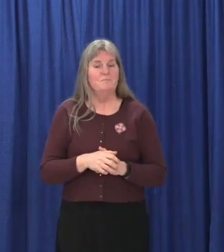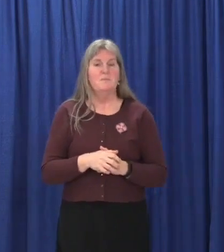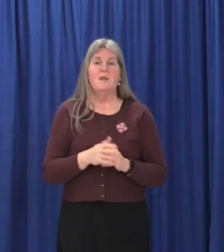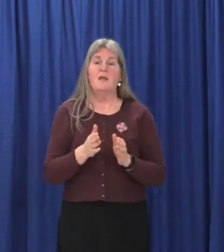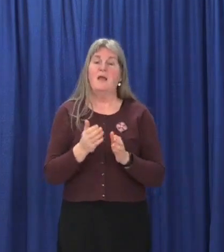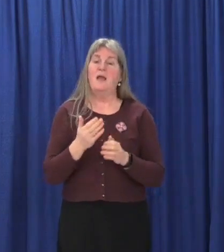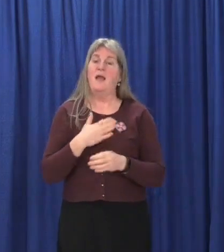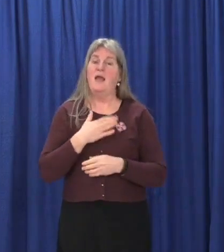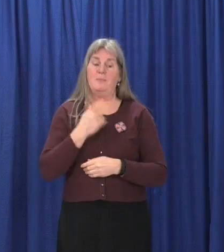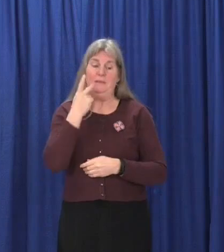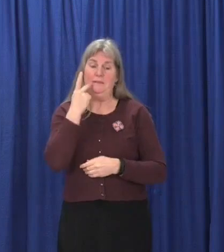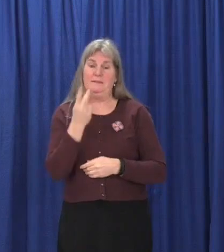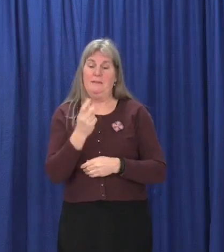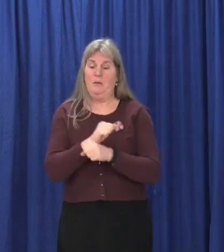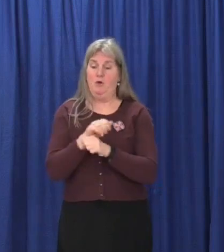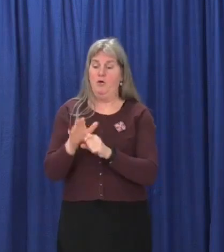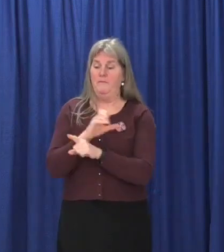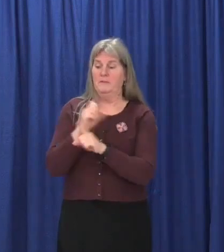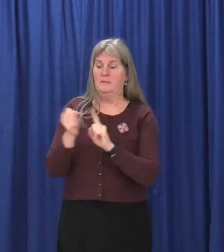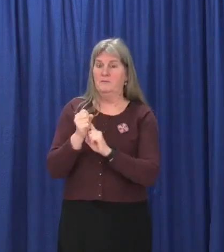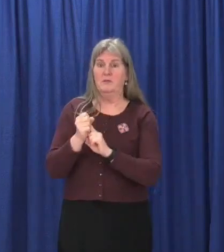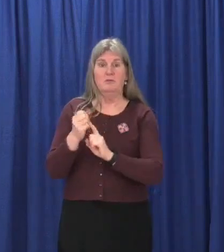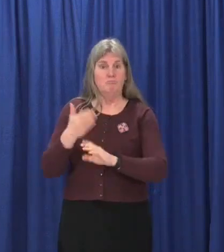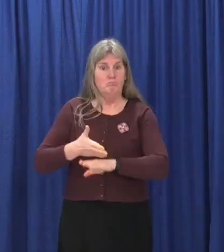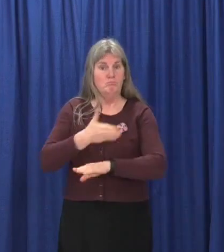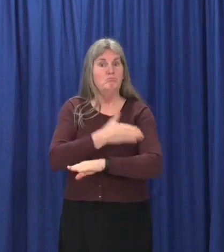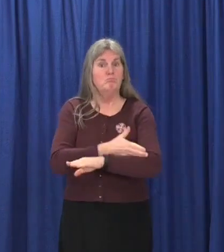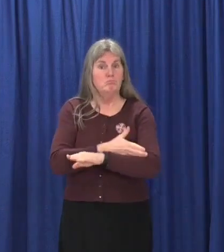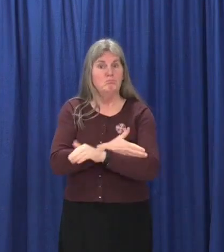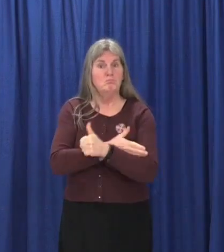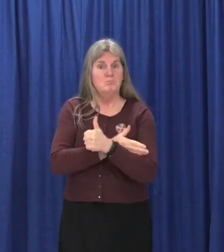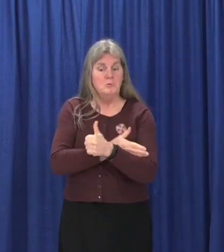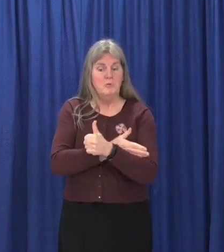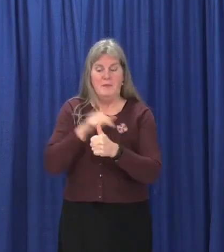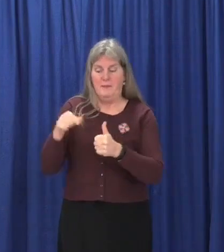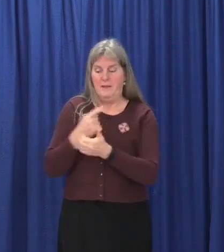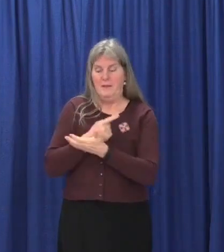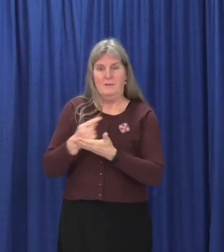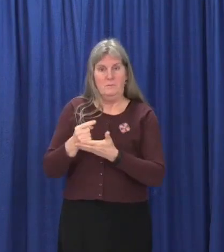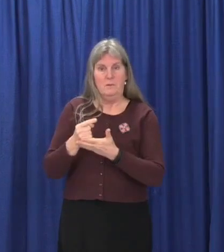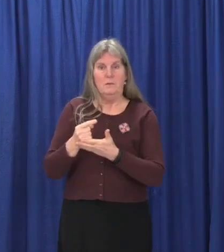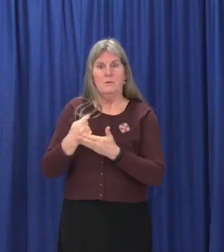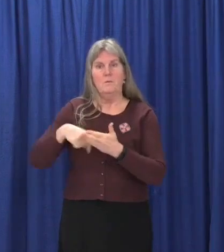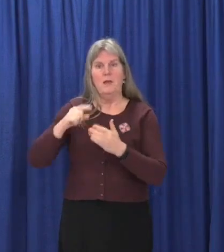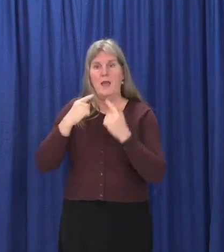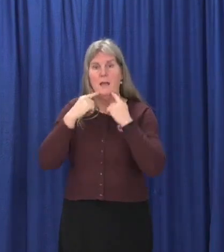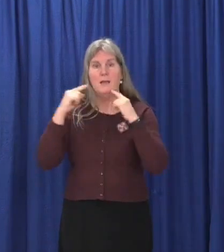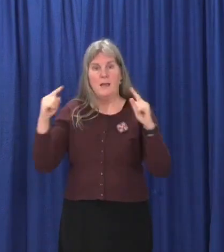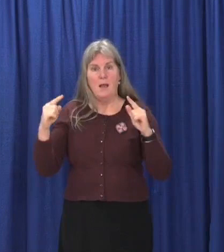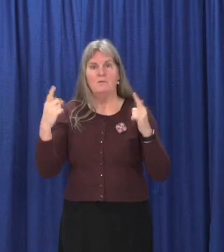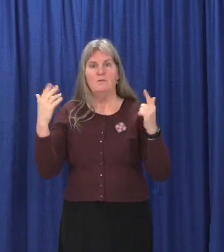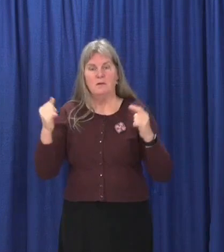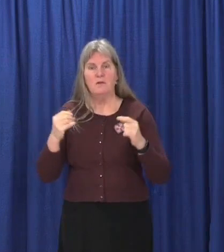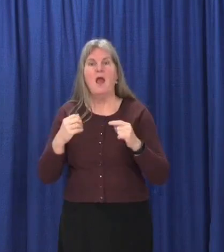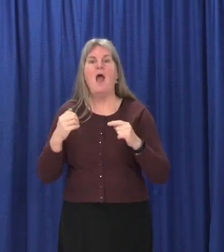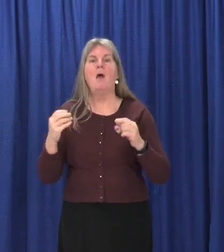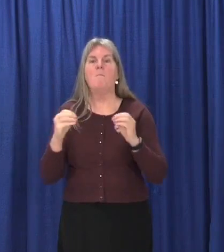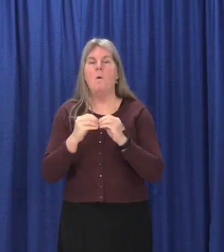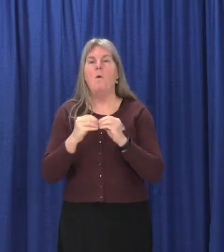things are looking good on the COVID-19 front as well. This week we announced that we are expanding access to at-home